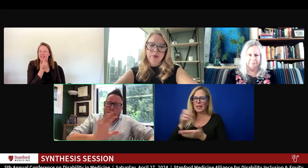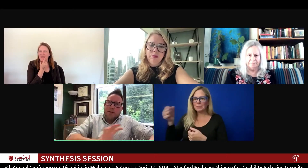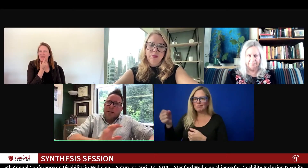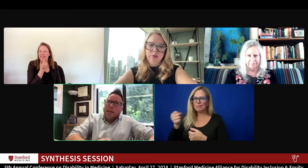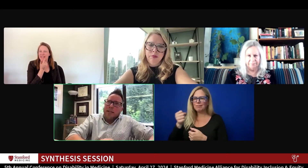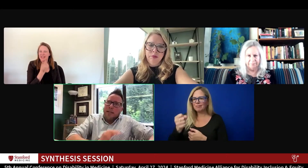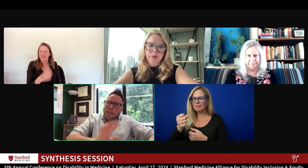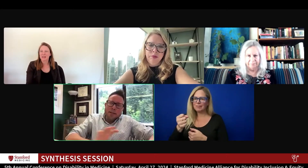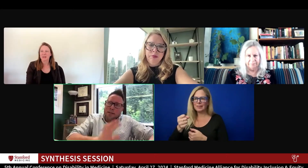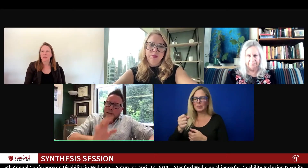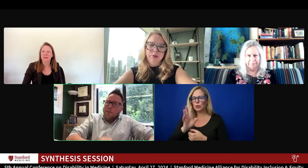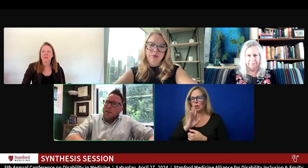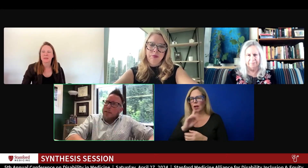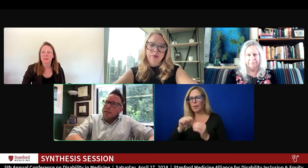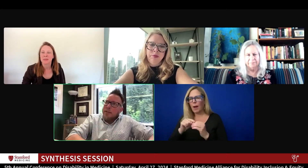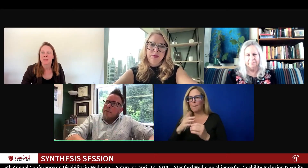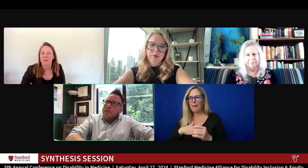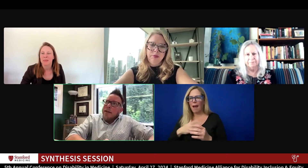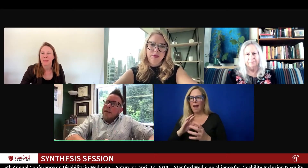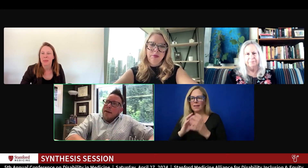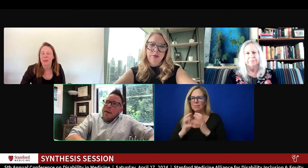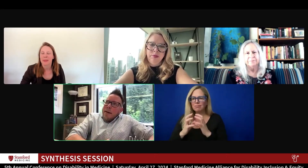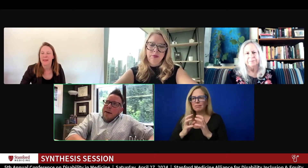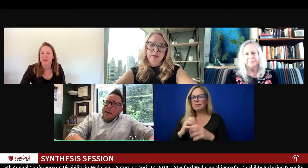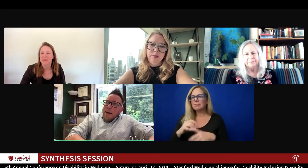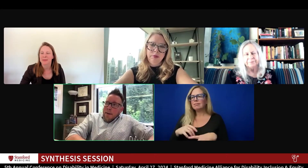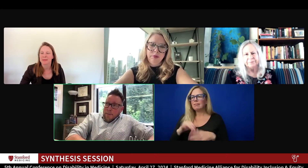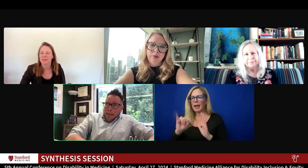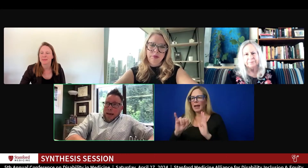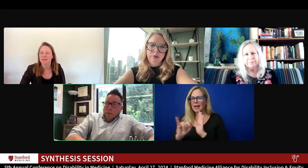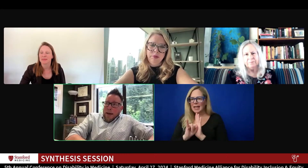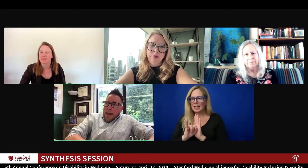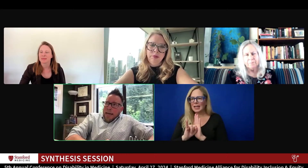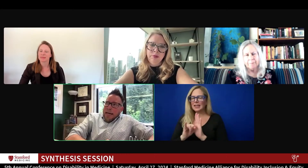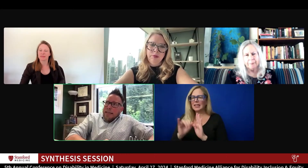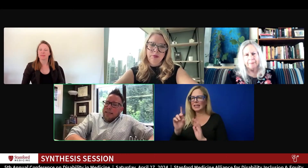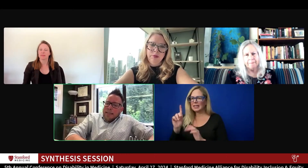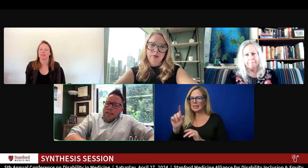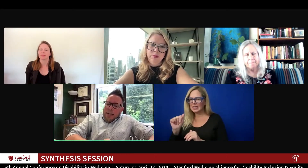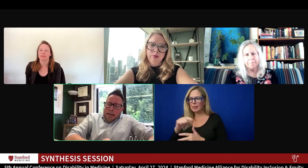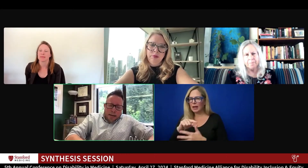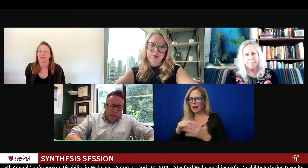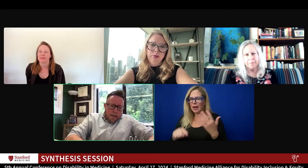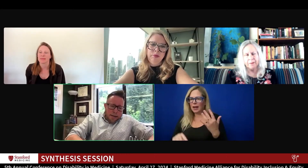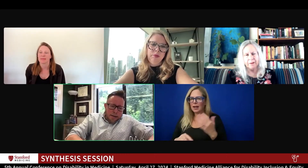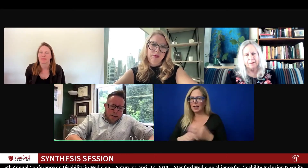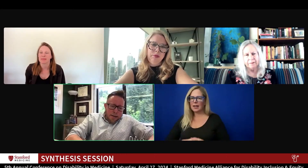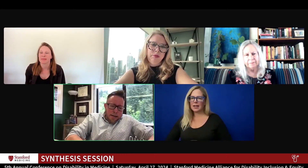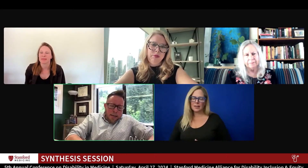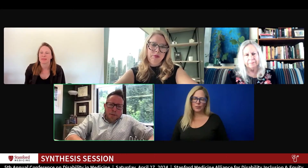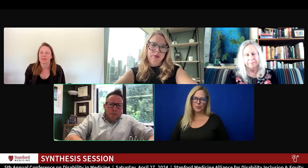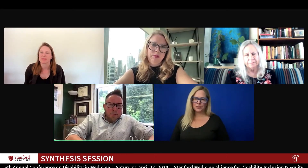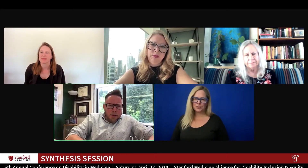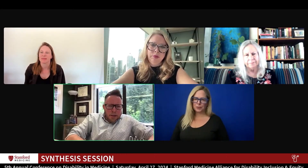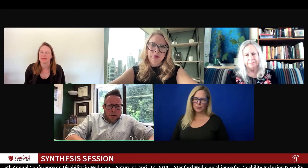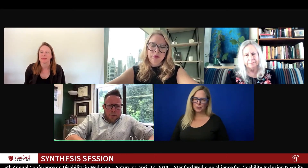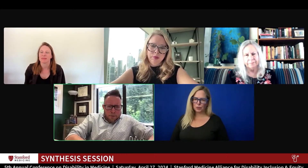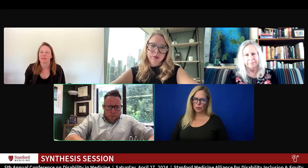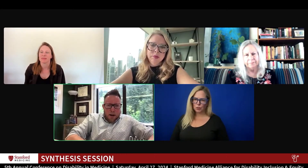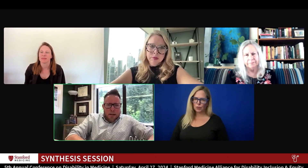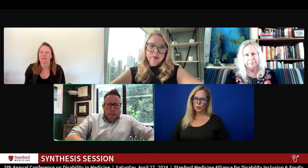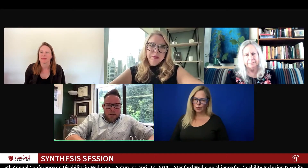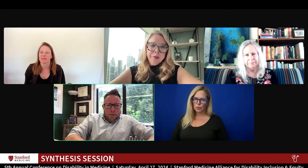different identities and disabilities and stuff. In that way, and it's been really been fun and